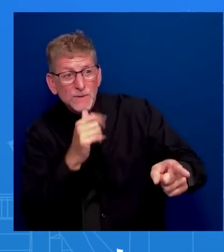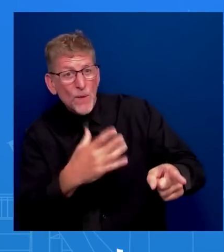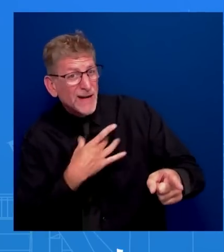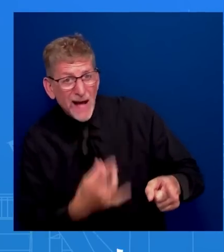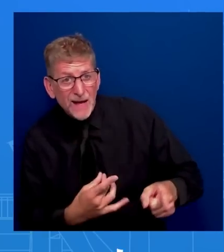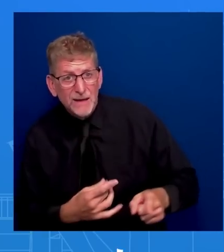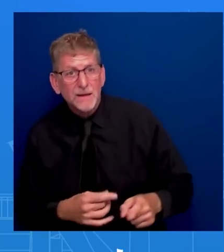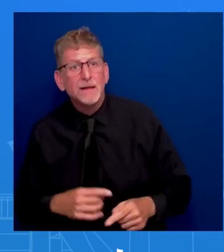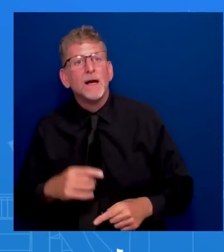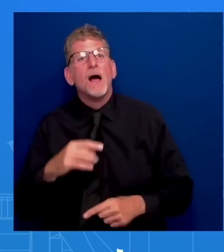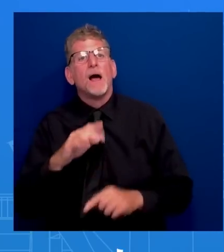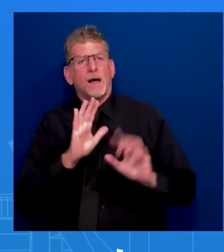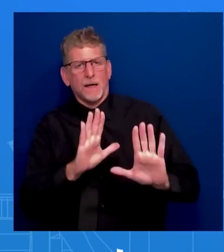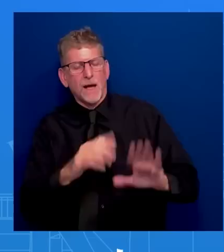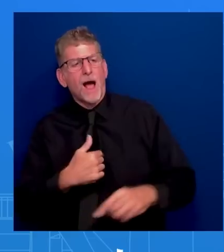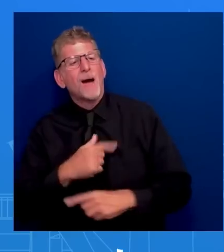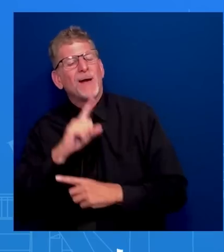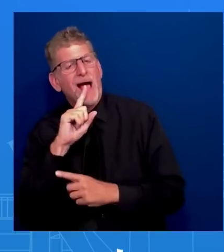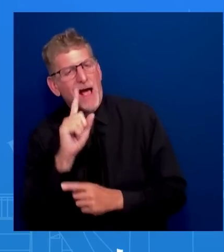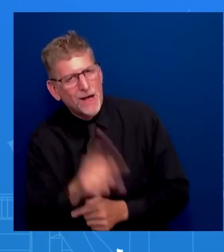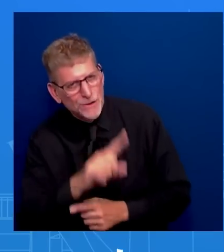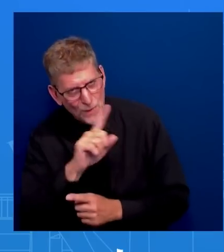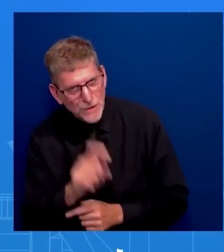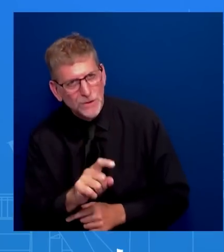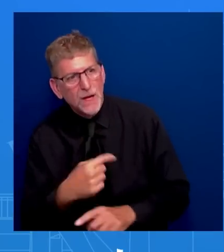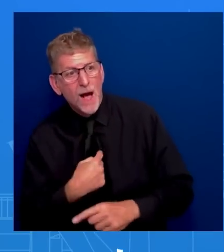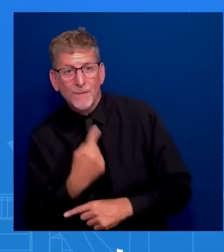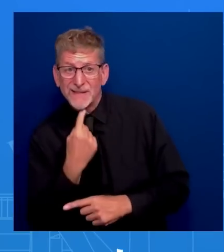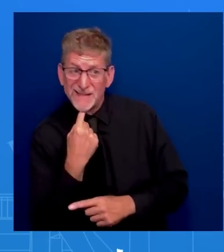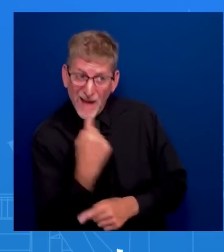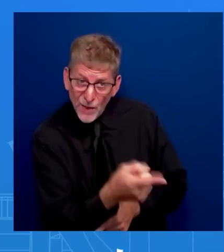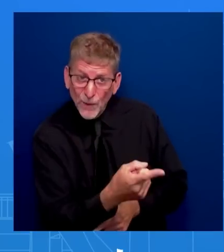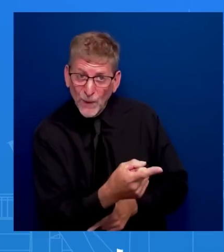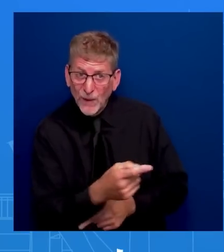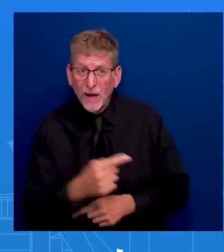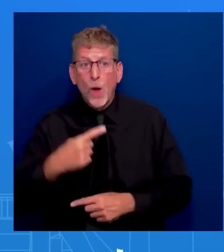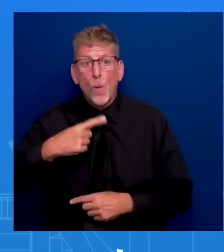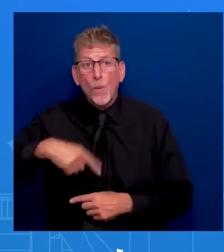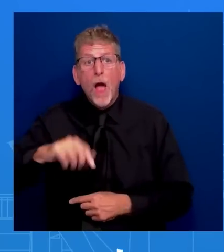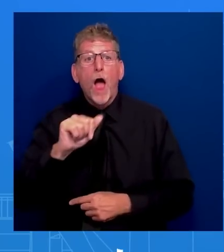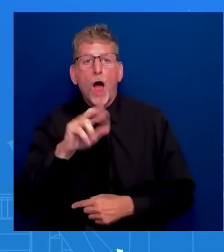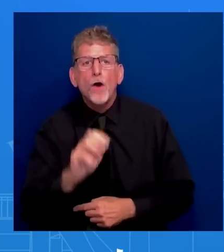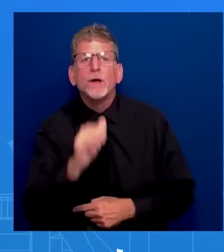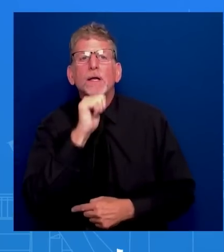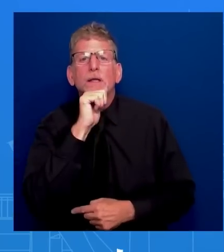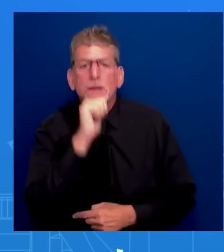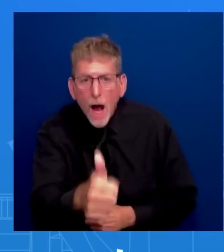Ms. Jean-Pierre: -- I'm telling you that we are not going to comment on a criminal investigation.